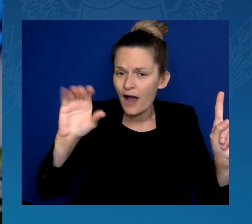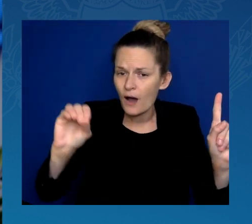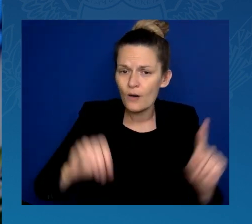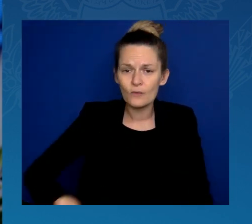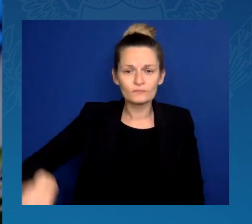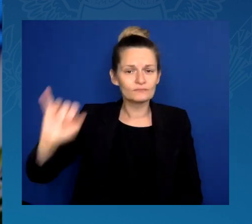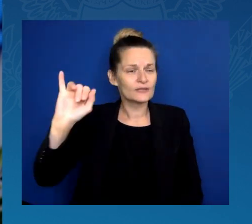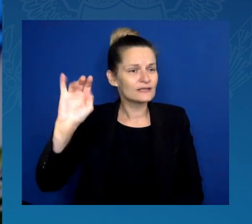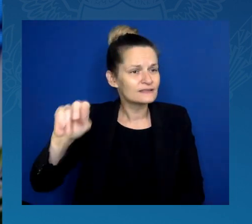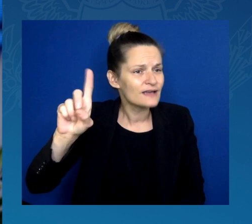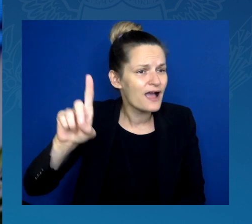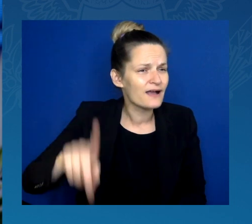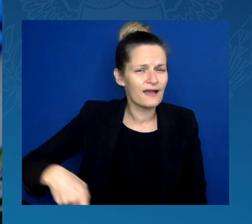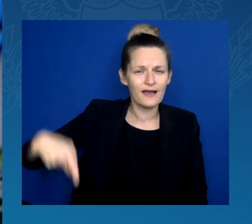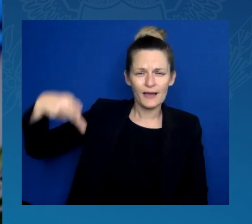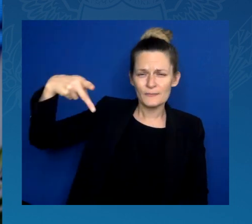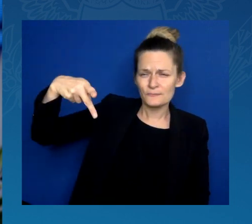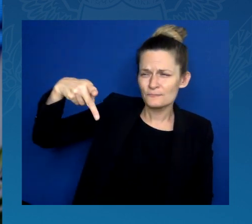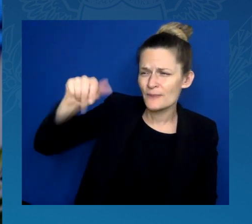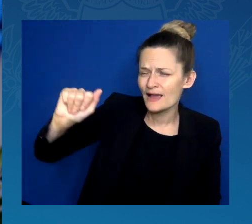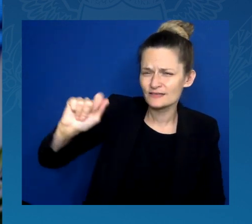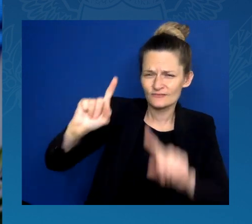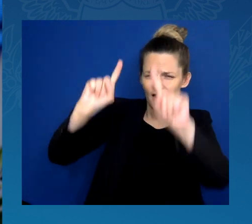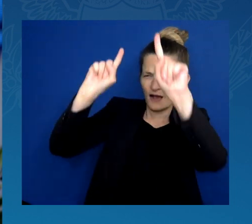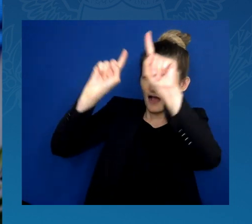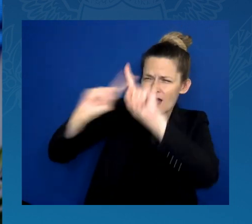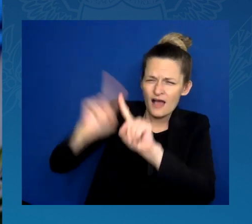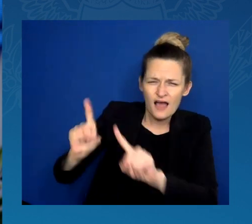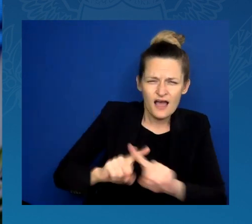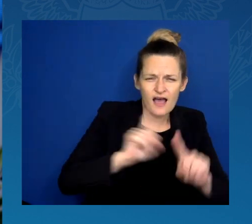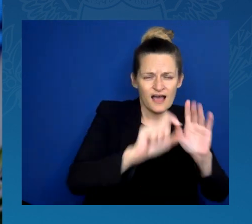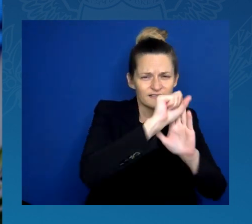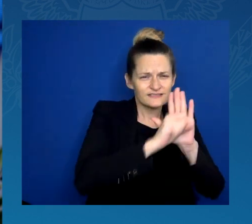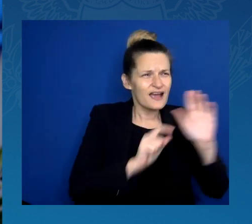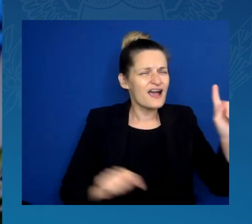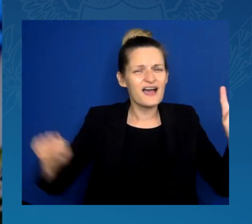this union made it possible for millions of Americans,